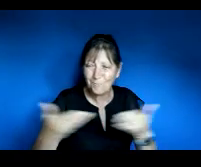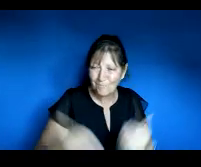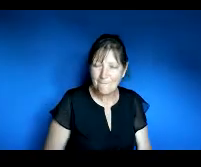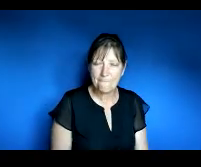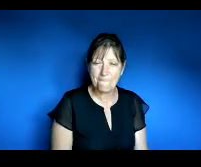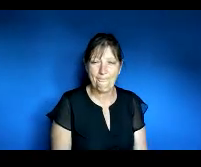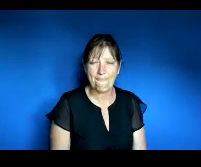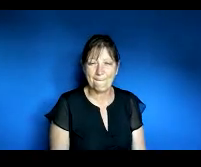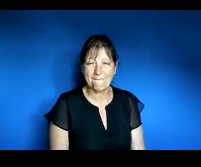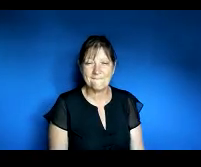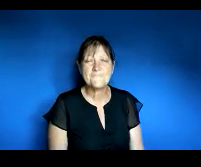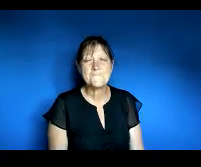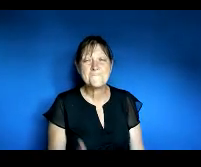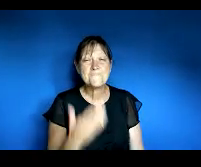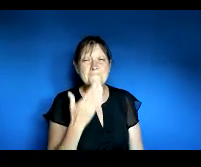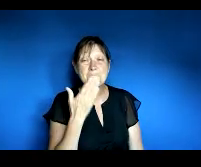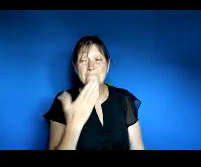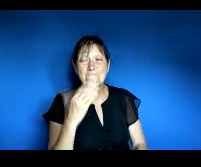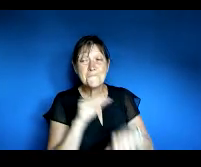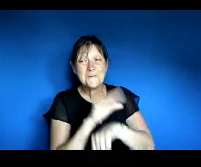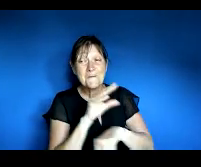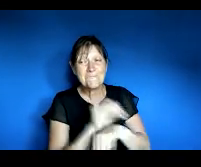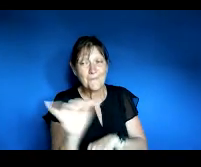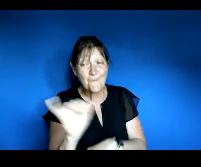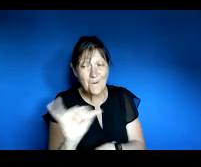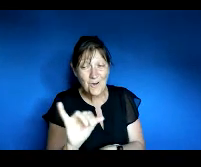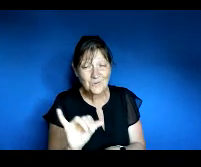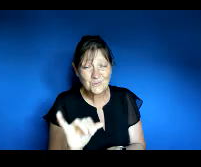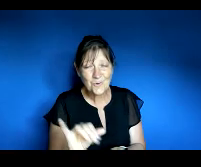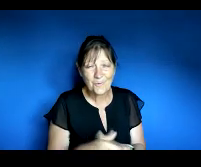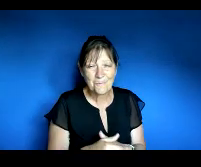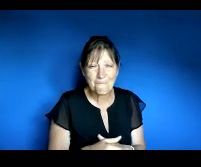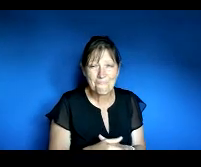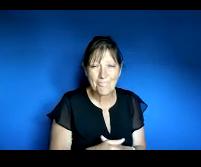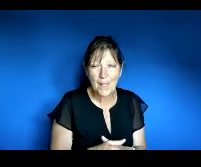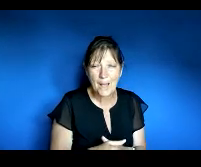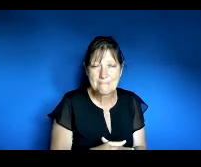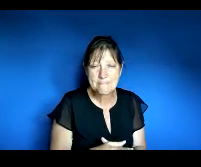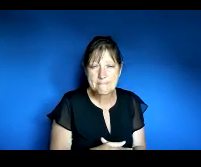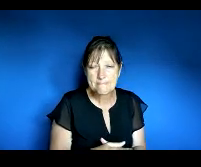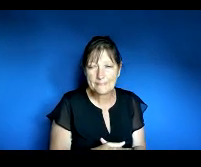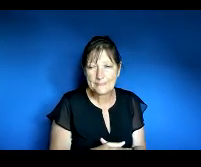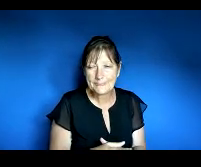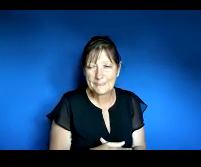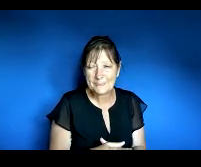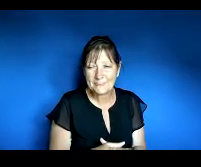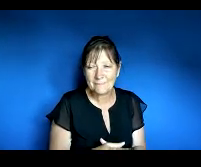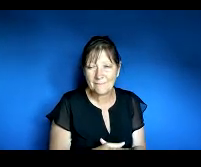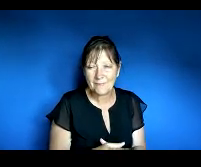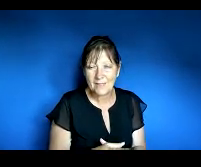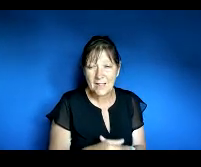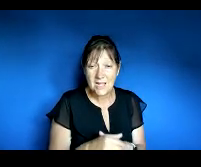really good advice is to really emphasize doing as well as you can that first semester,